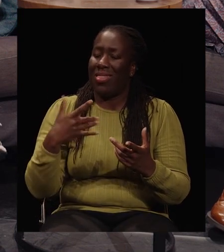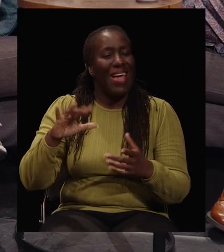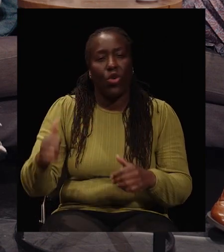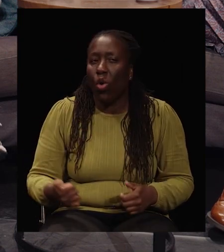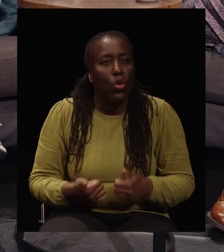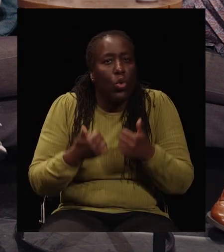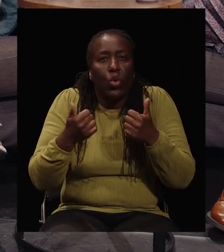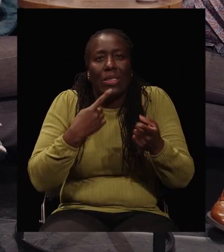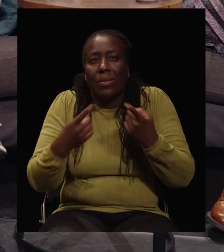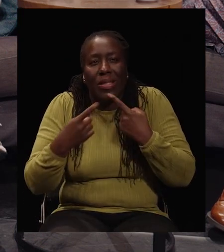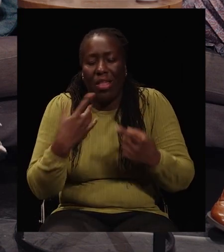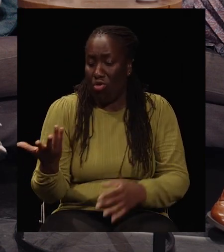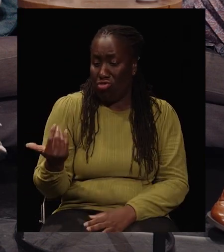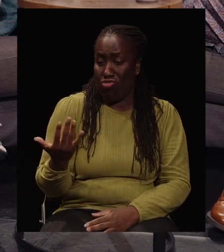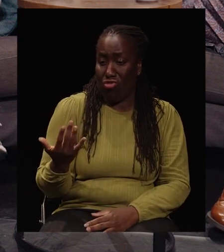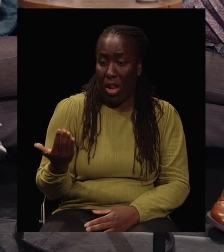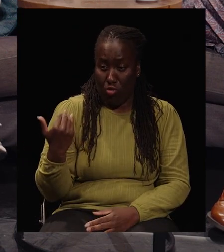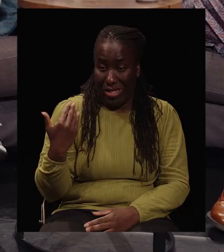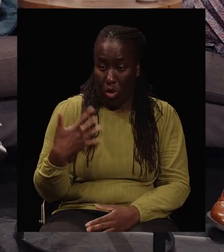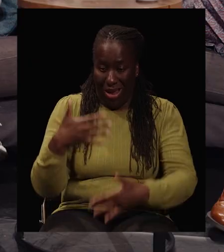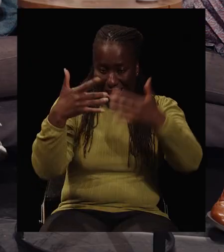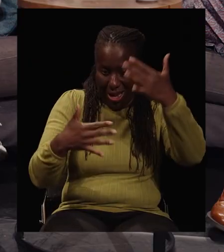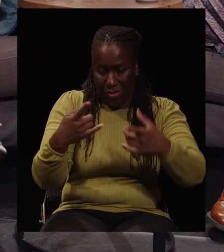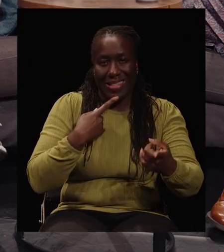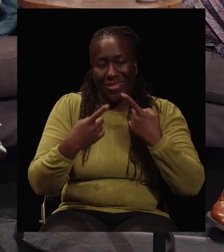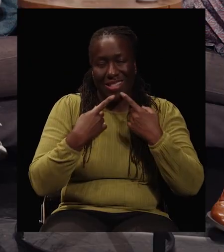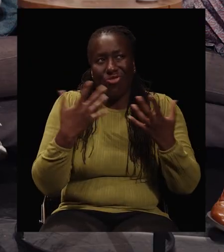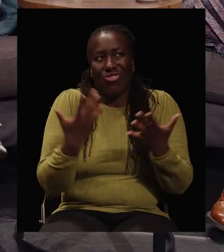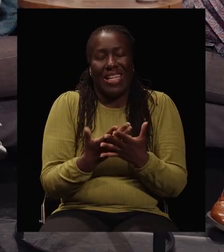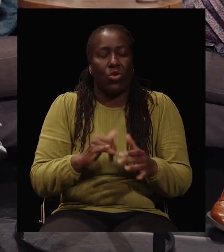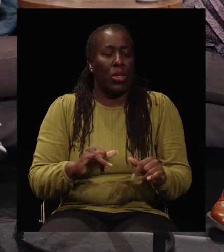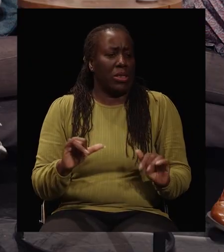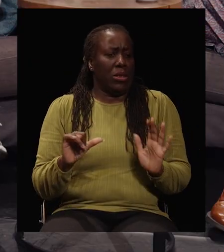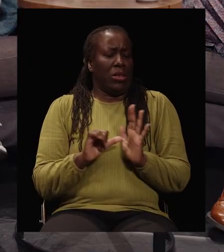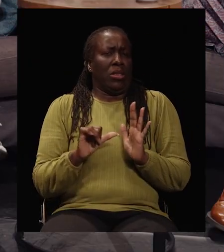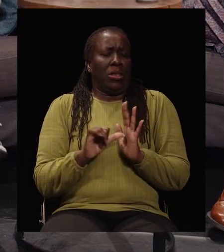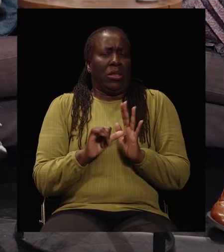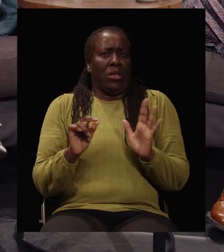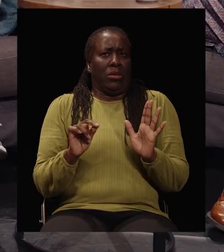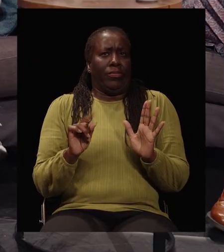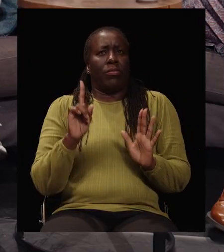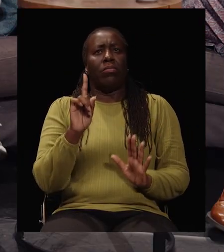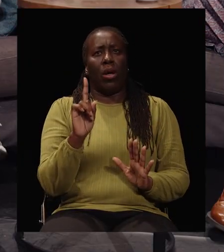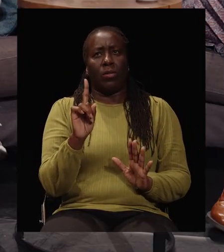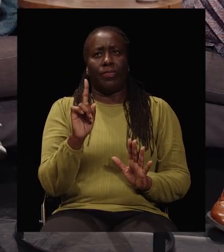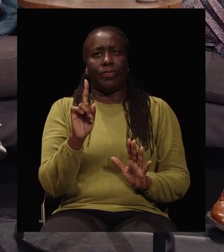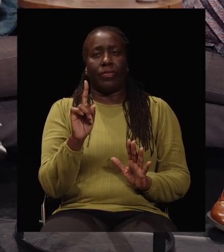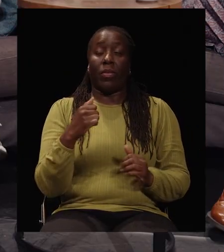like economic data on people in the industry. So it's really spiky. And I think like the main, like running Arts Emergency,